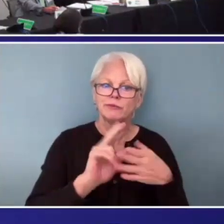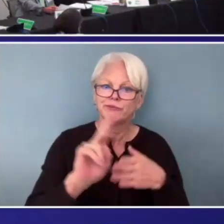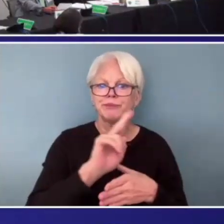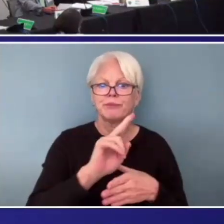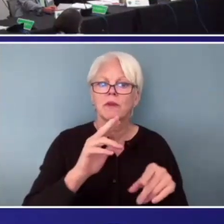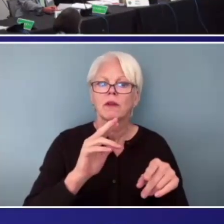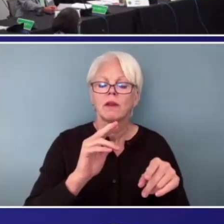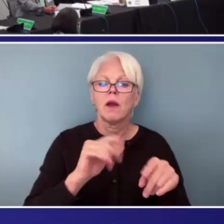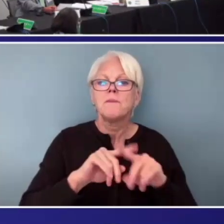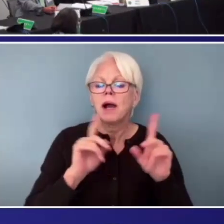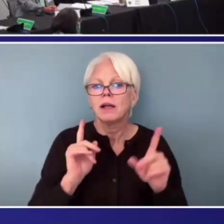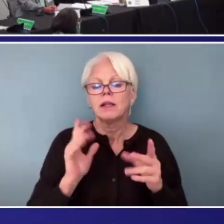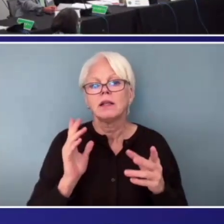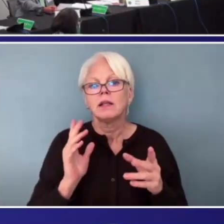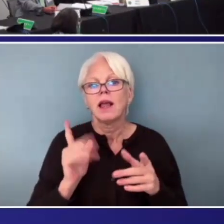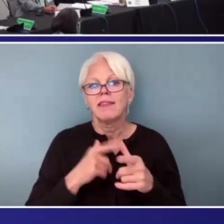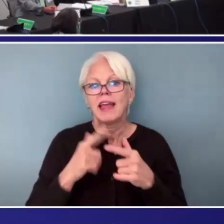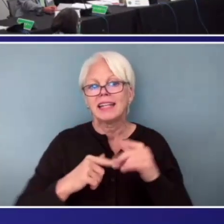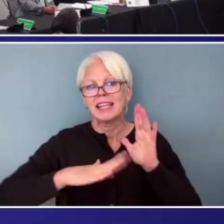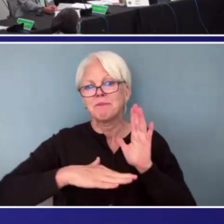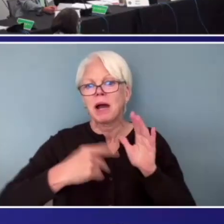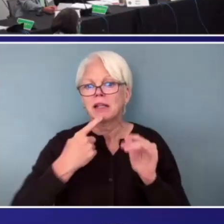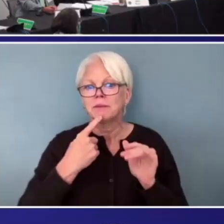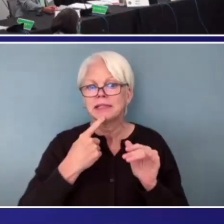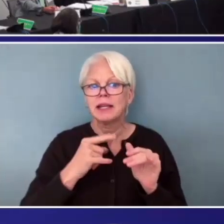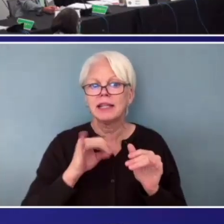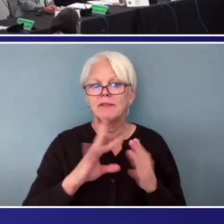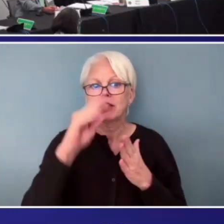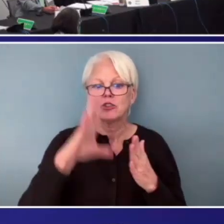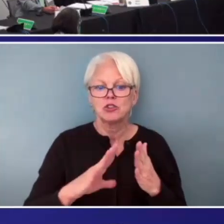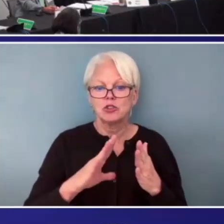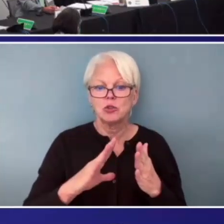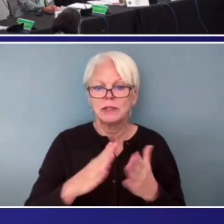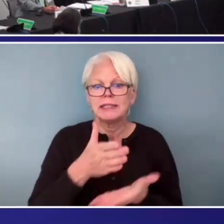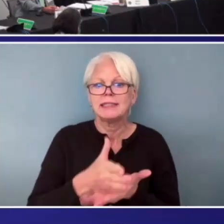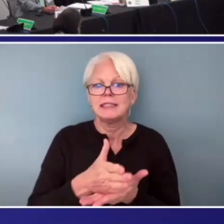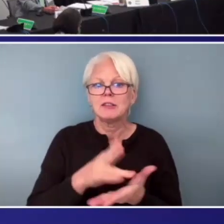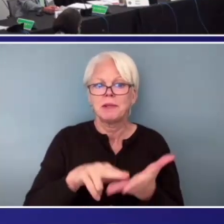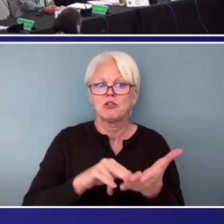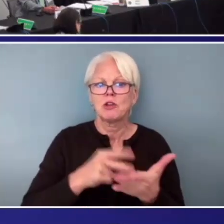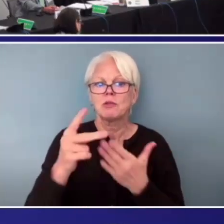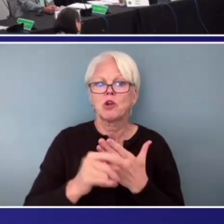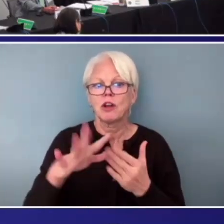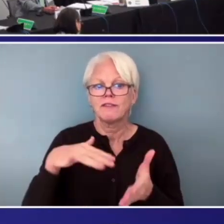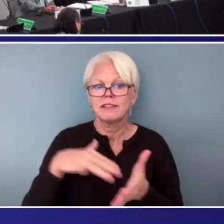But then at the bottom it says if the student ceases to be enrolled in the program of study at any point.